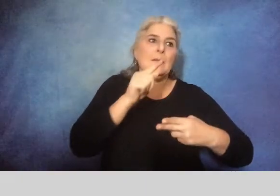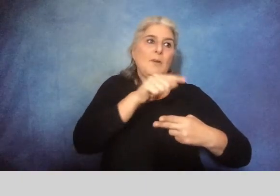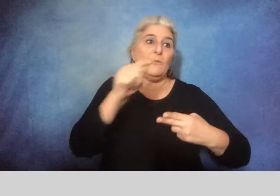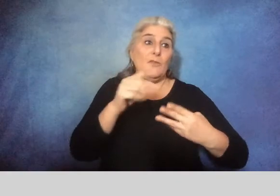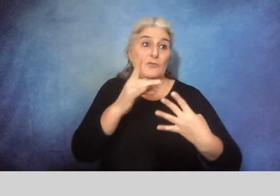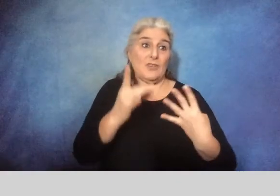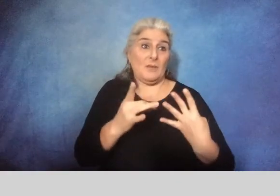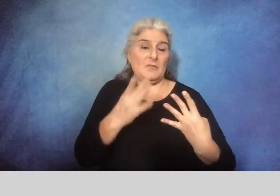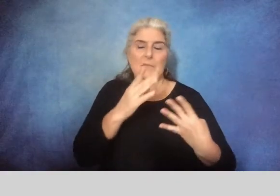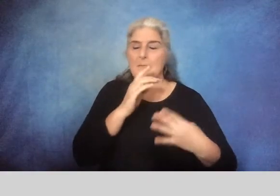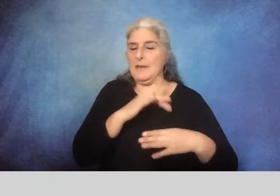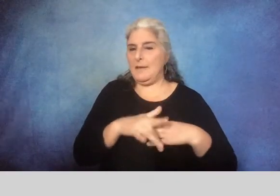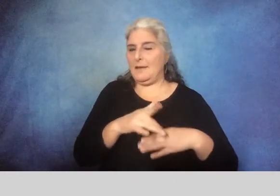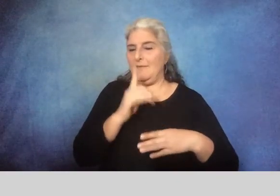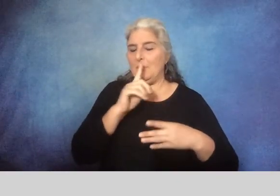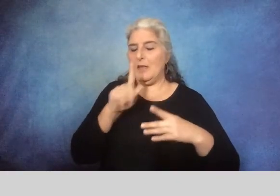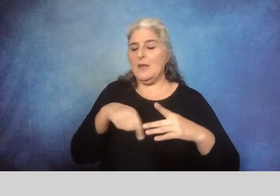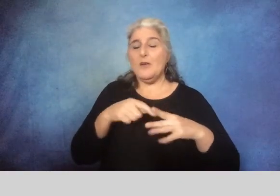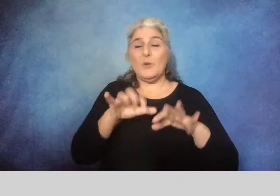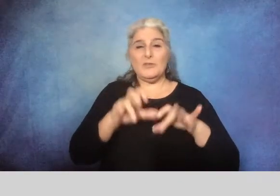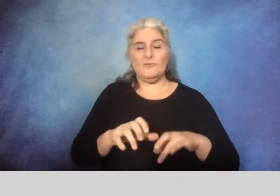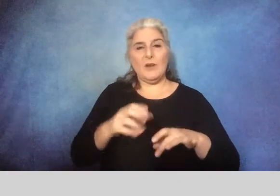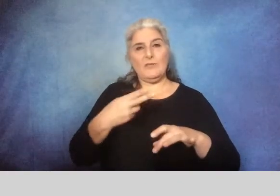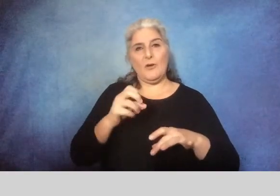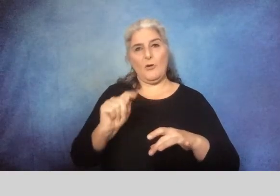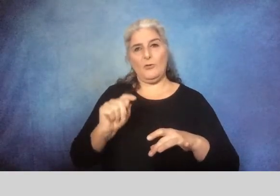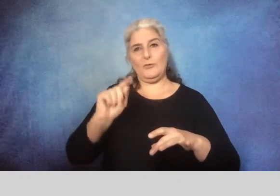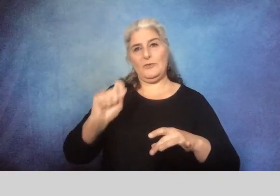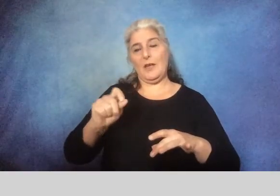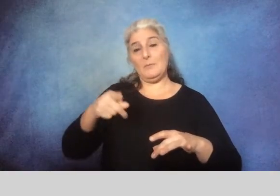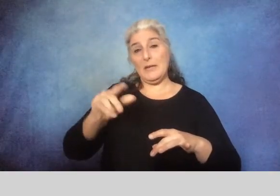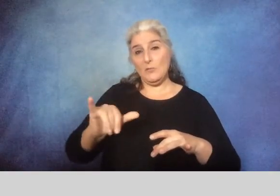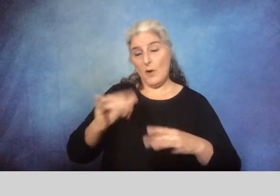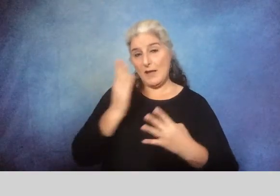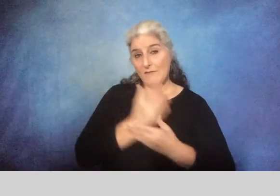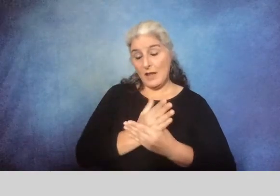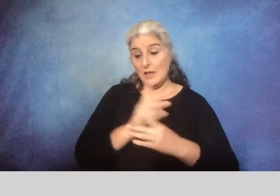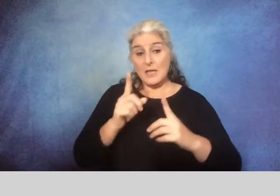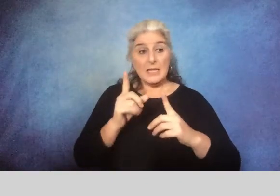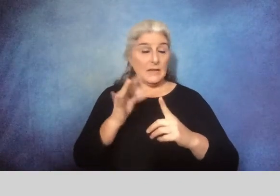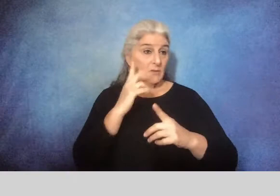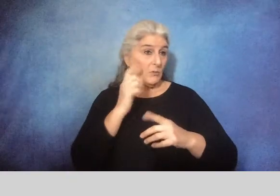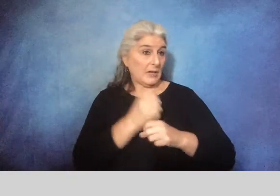while writing the host.py file. In order to receive those configuration data